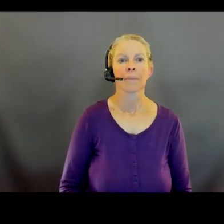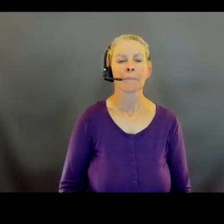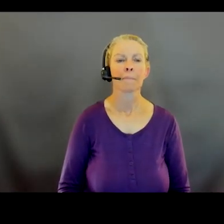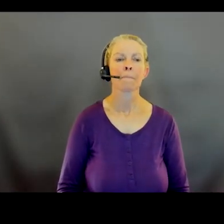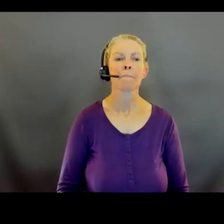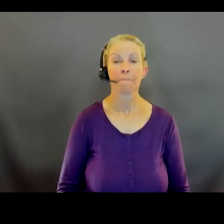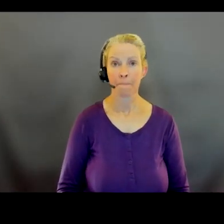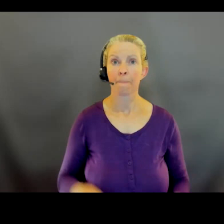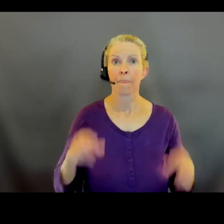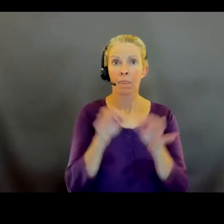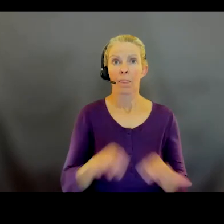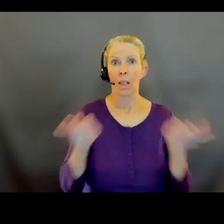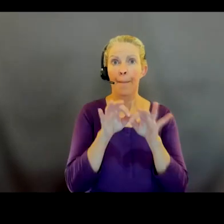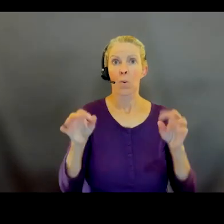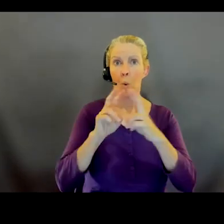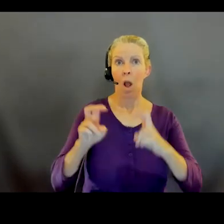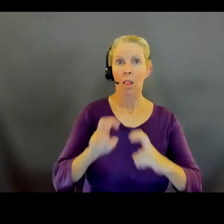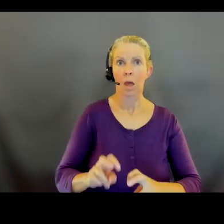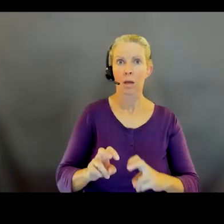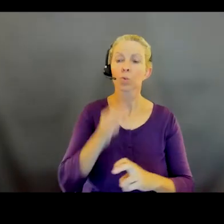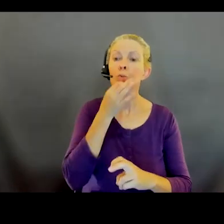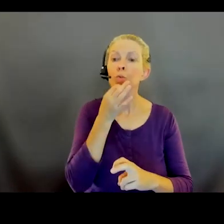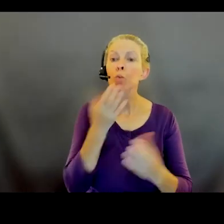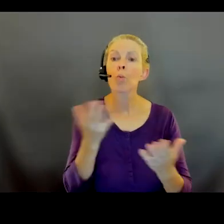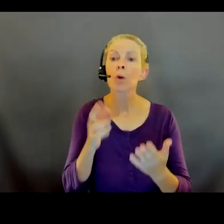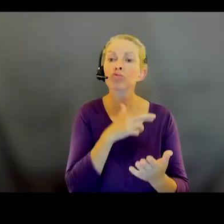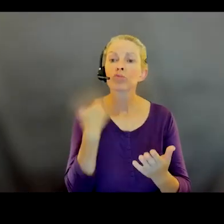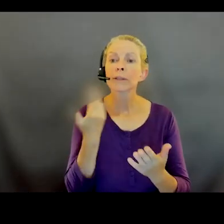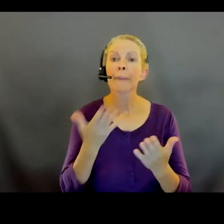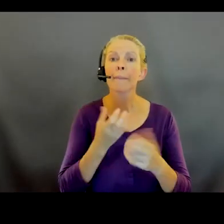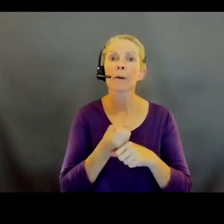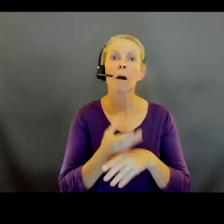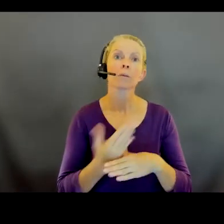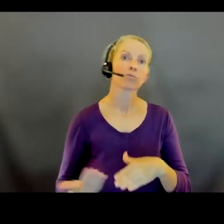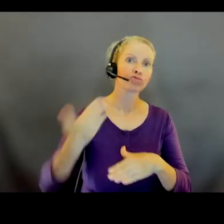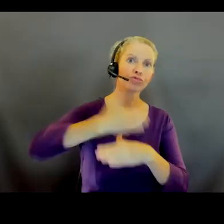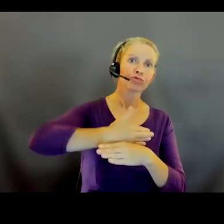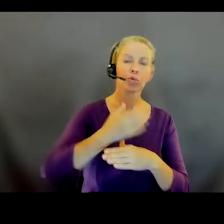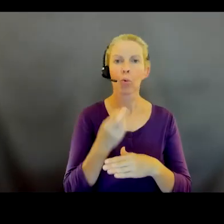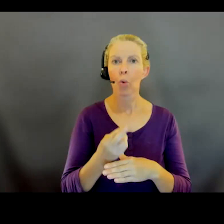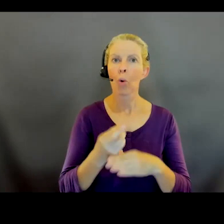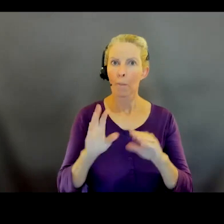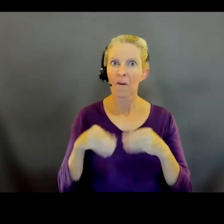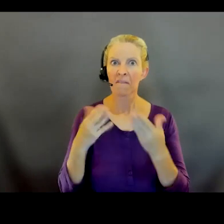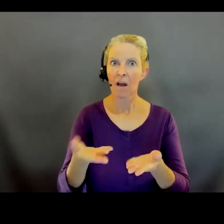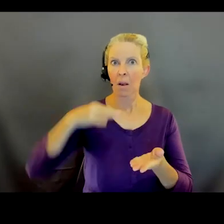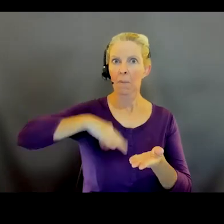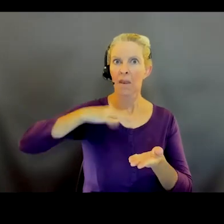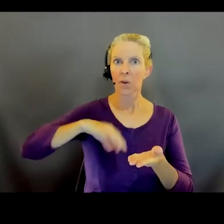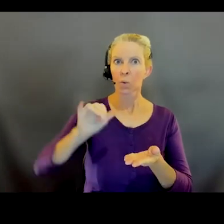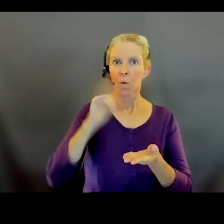could disrupt or could provide meaningful impact for accessibility, and then what are some things